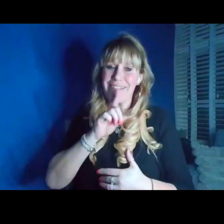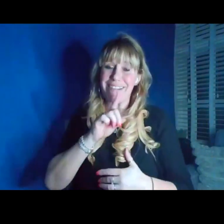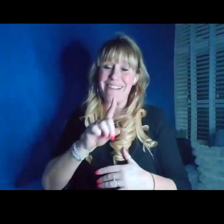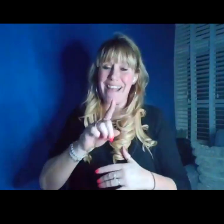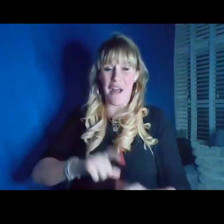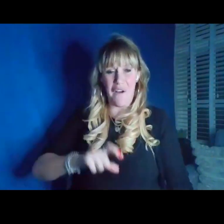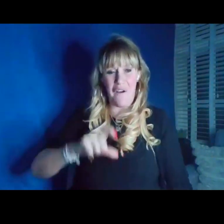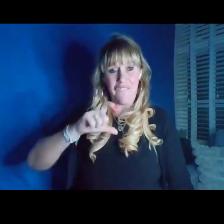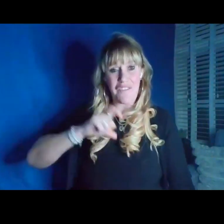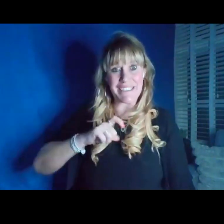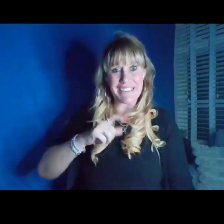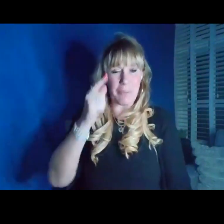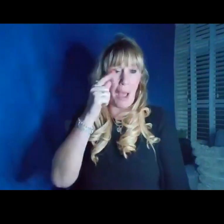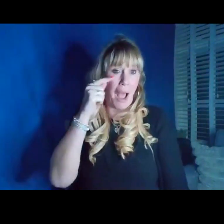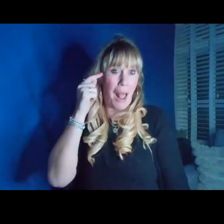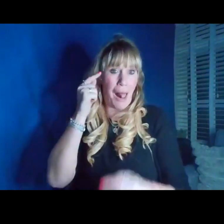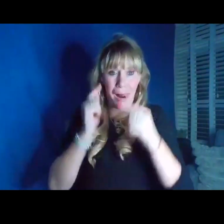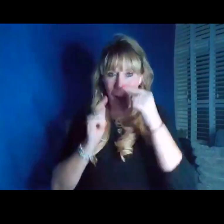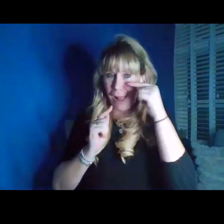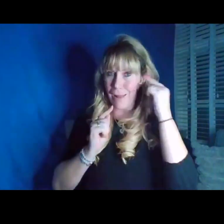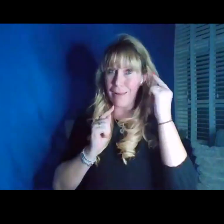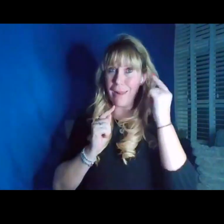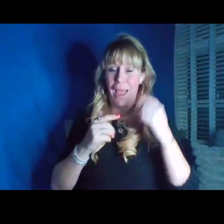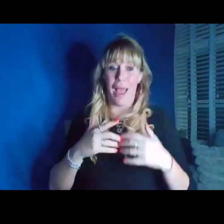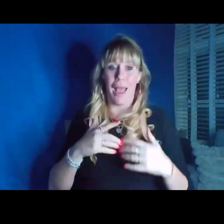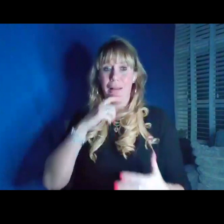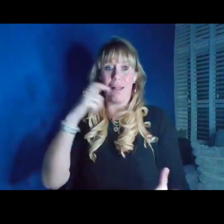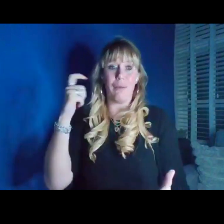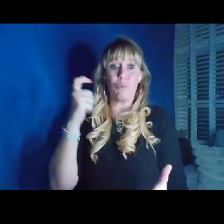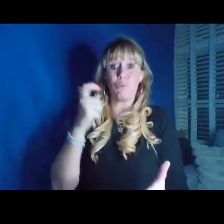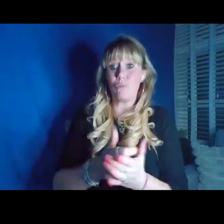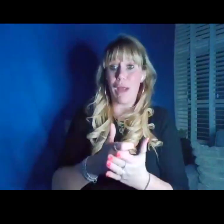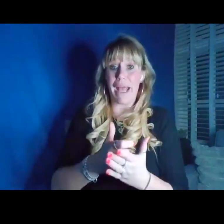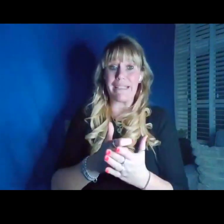impressed at your punk bravery to write 'fuck off'